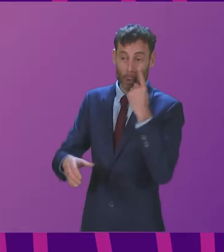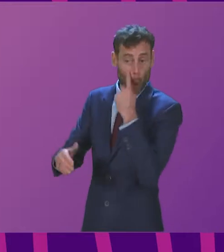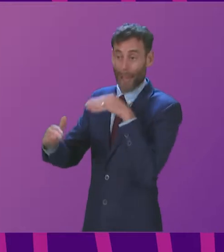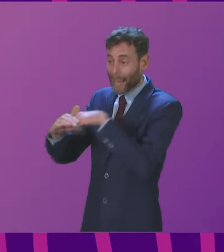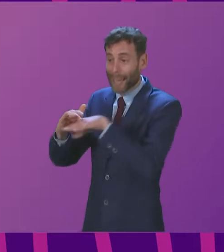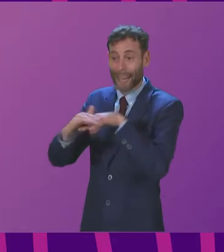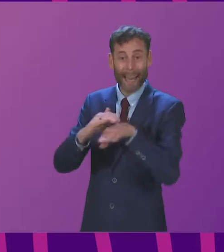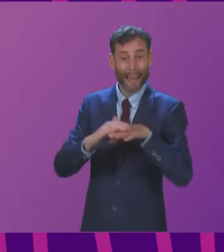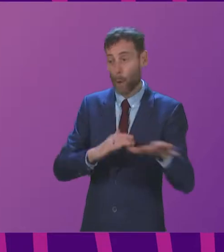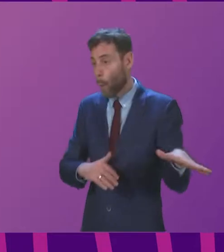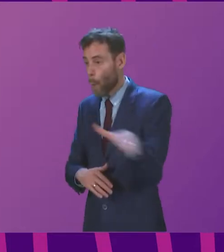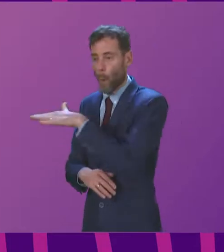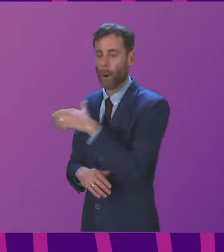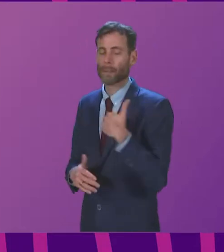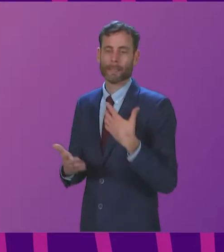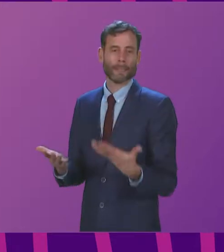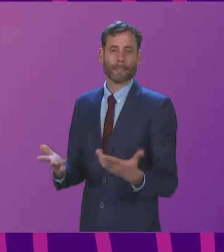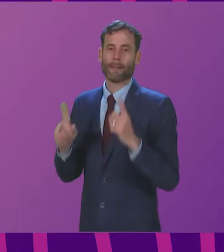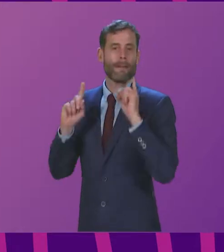and balanced decisions, and that is what we seek to do.